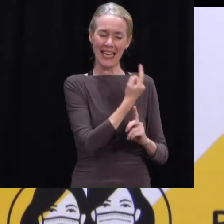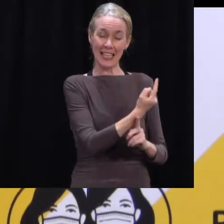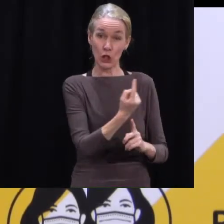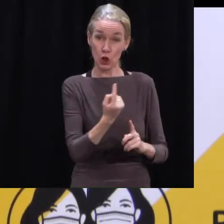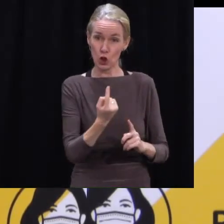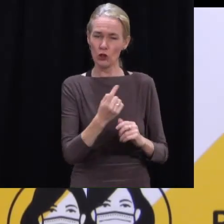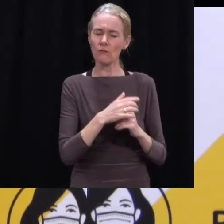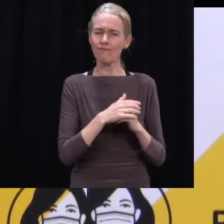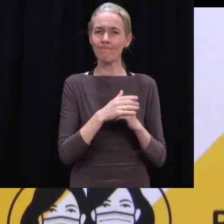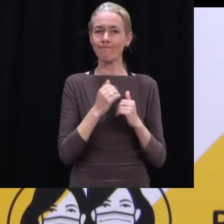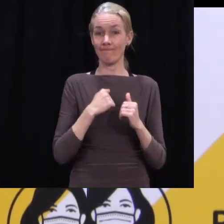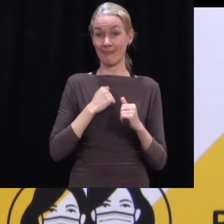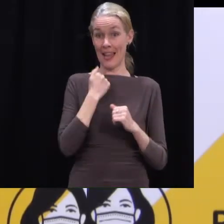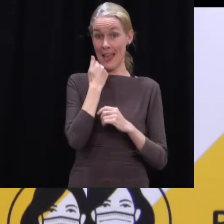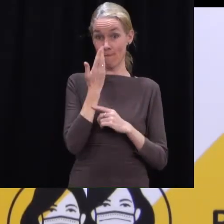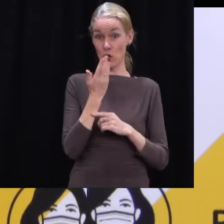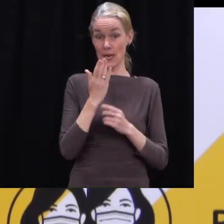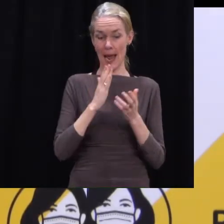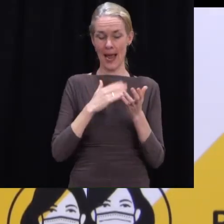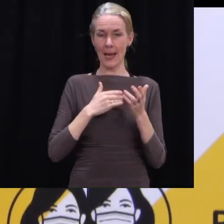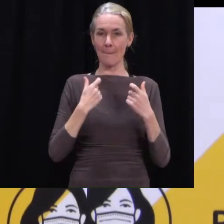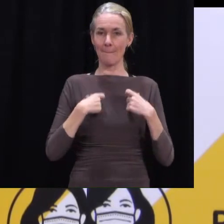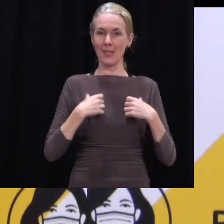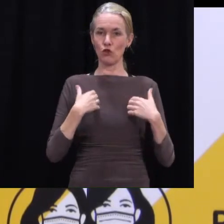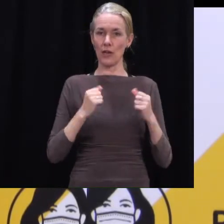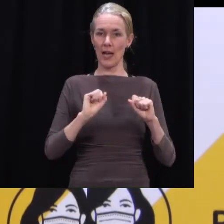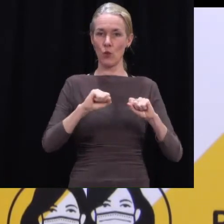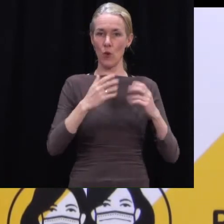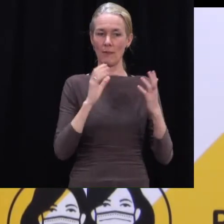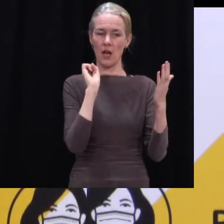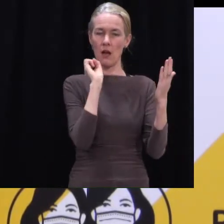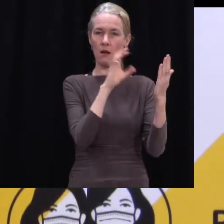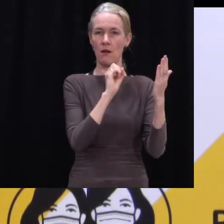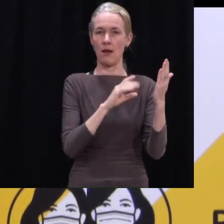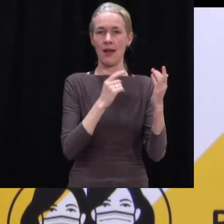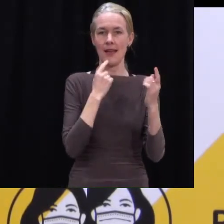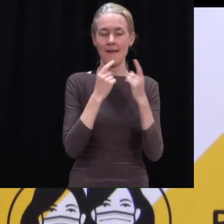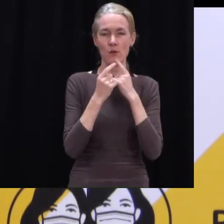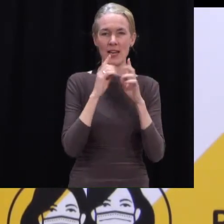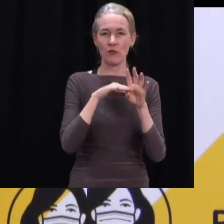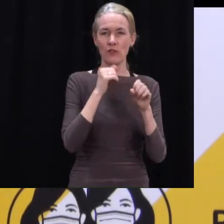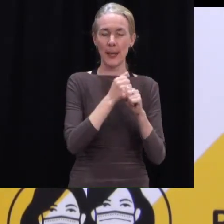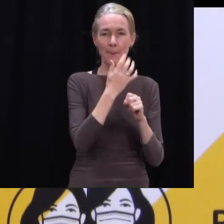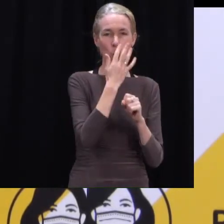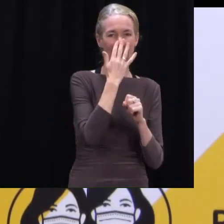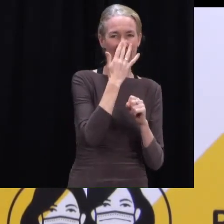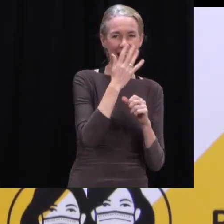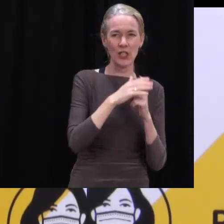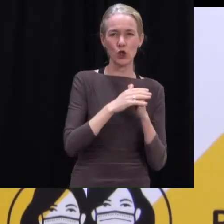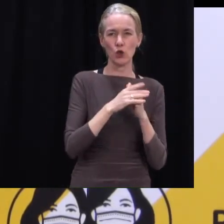I don't have any updated detail. We are updating the dem